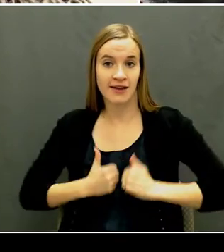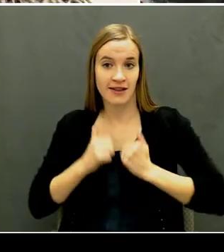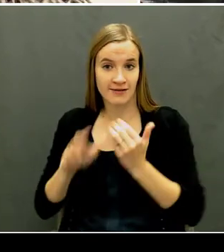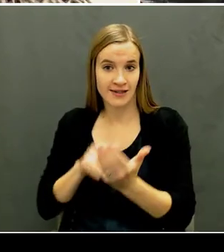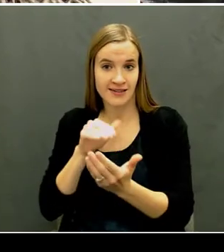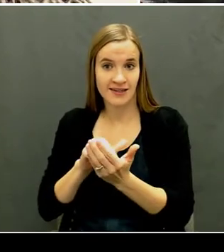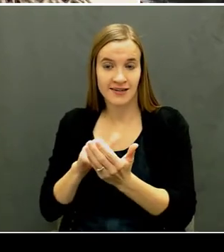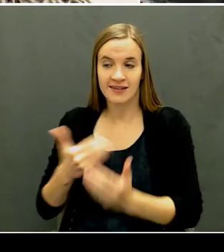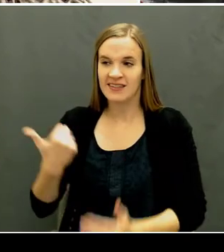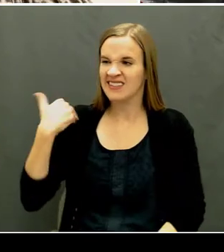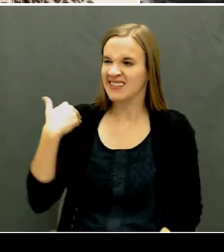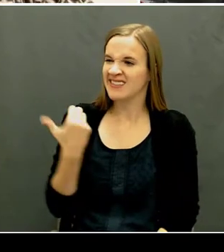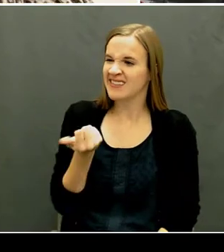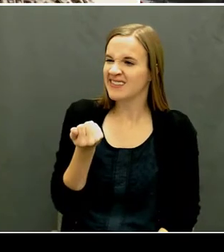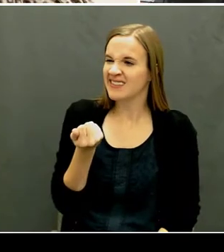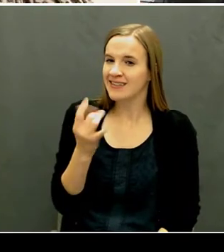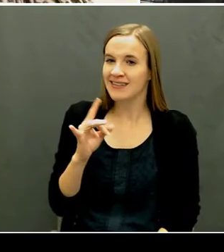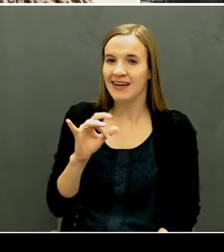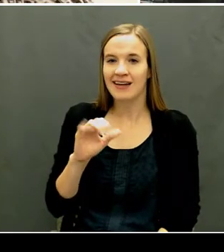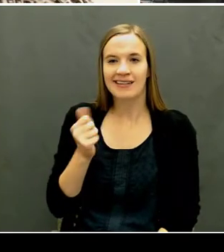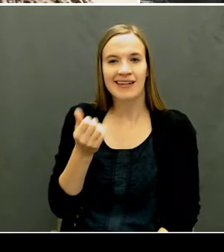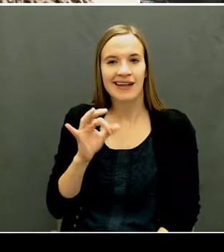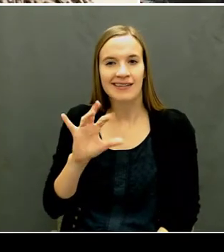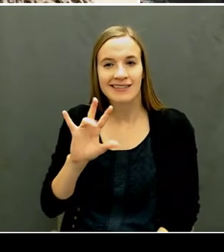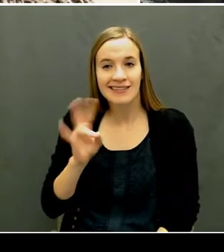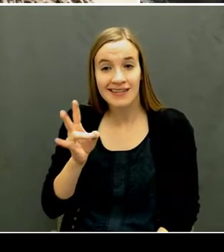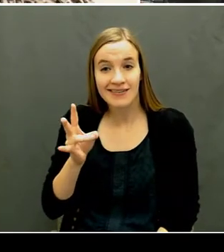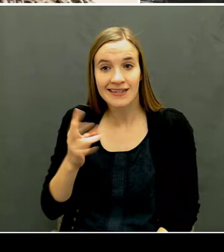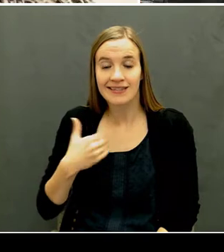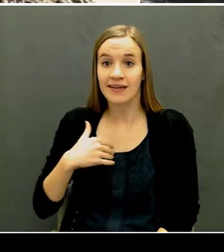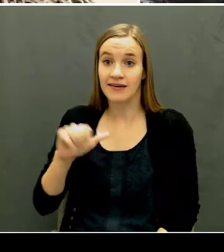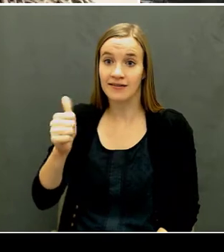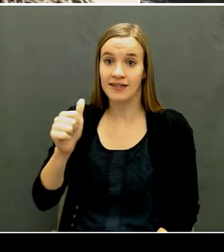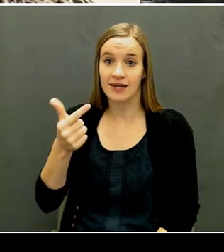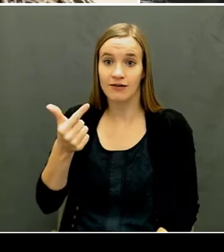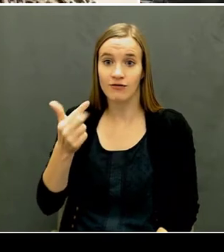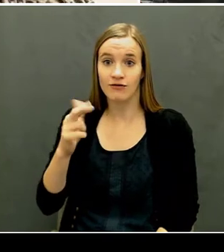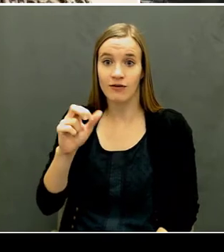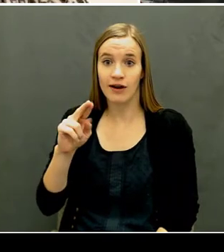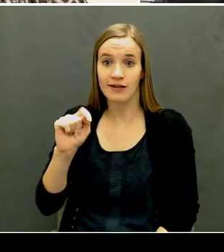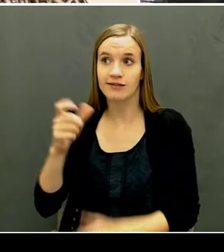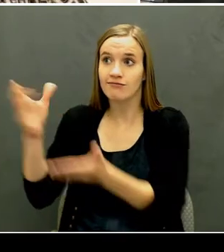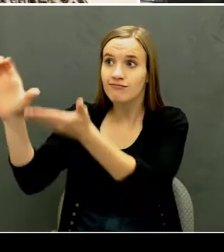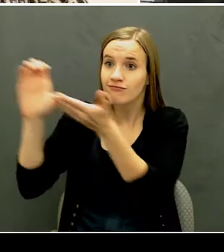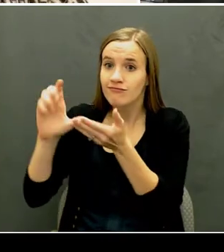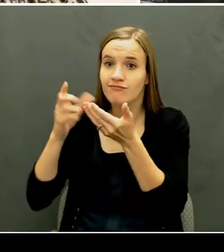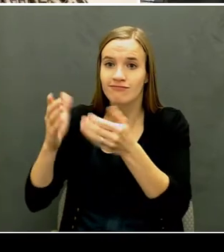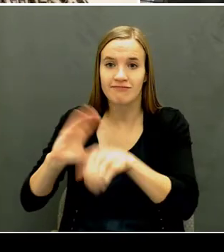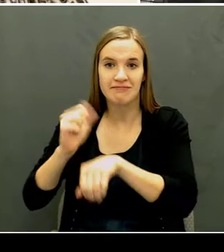70s. And we started a center there in Charlotte, North Carolina. It's gone to name changes and